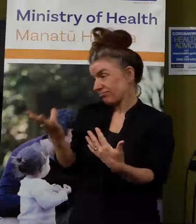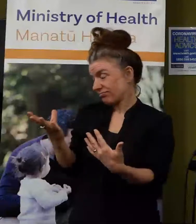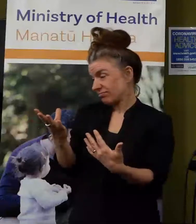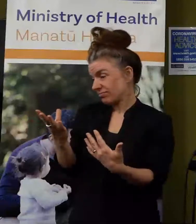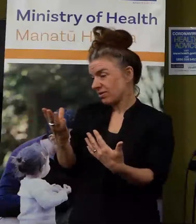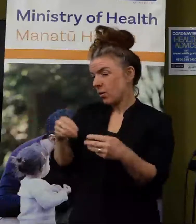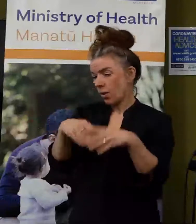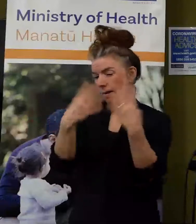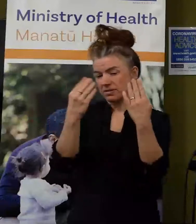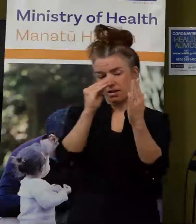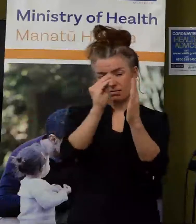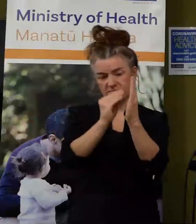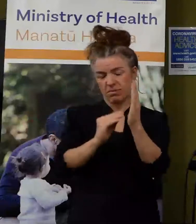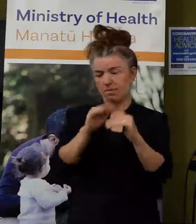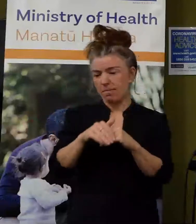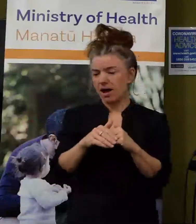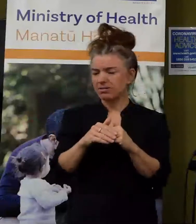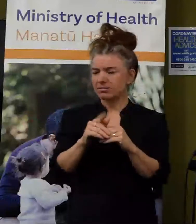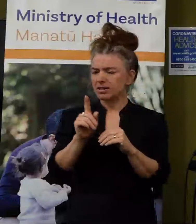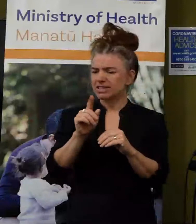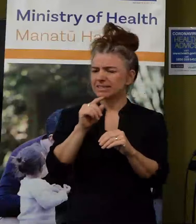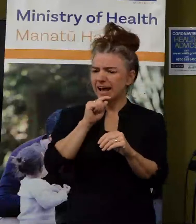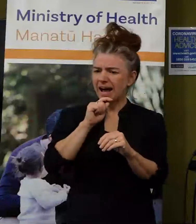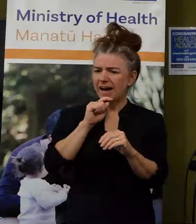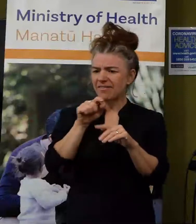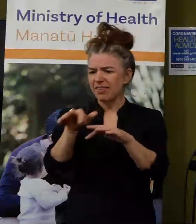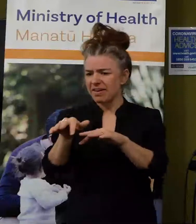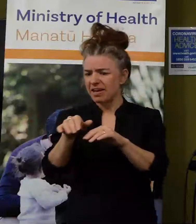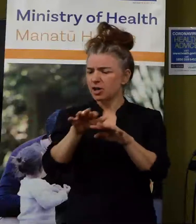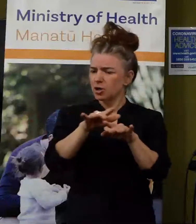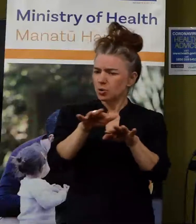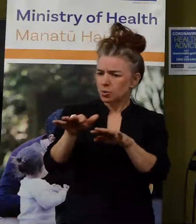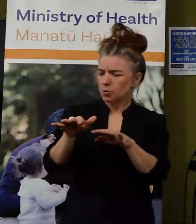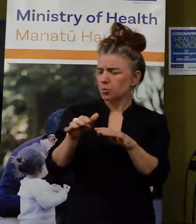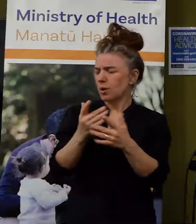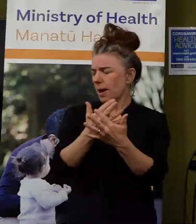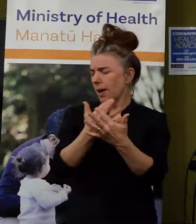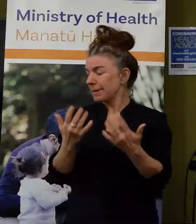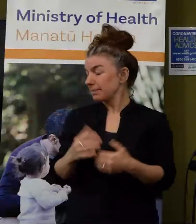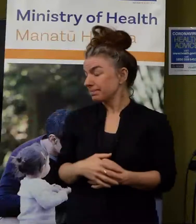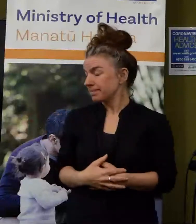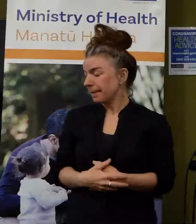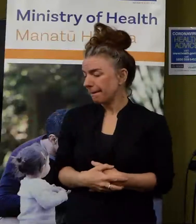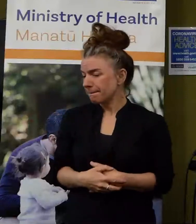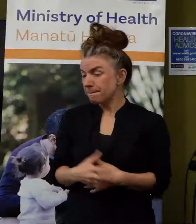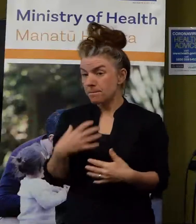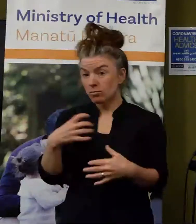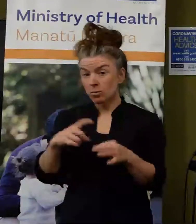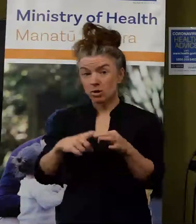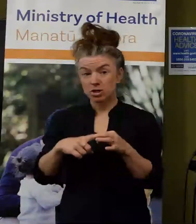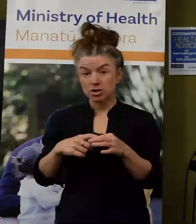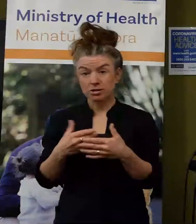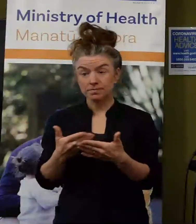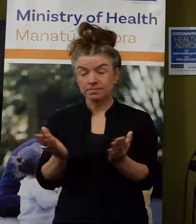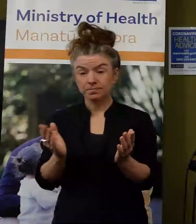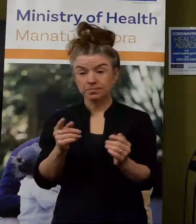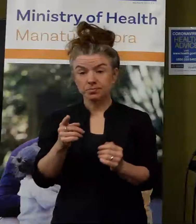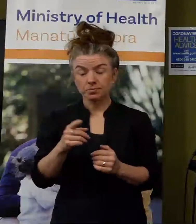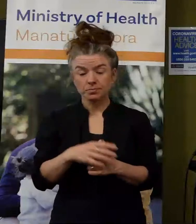on our website about the sort of staff who are there and how many are there. Any other questions? There was a suspected case in Fiji.